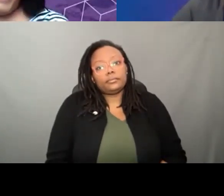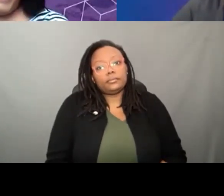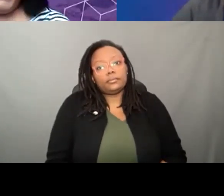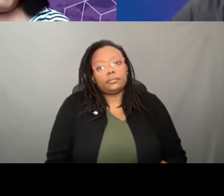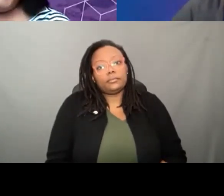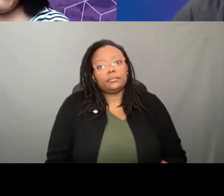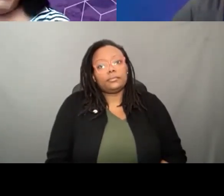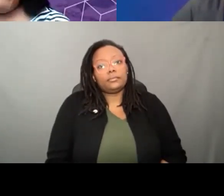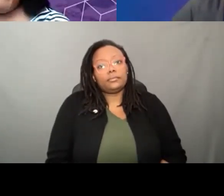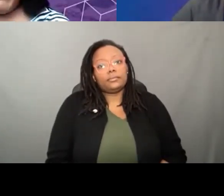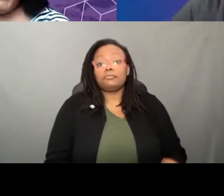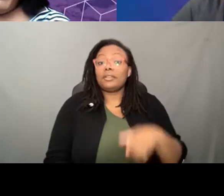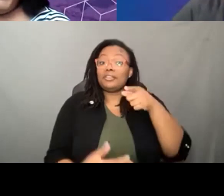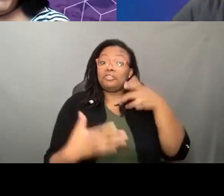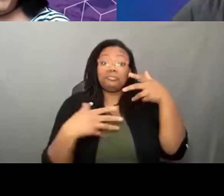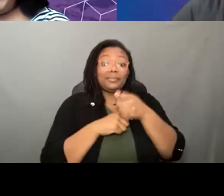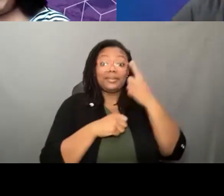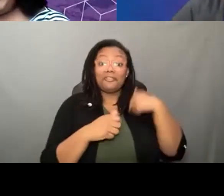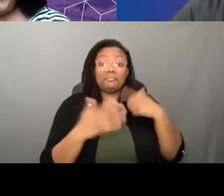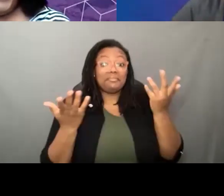Jannele Gosey: I'm good. You summed it up for me.